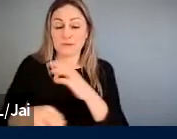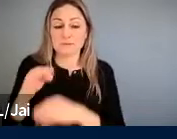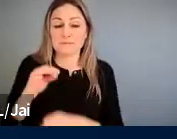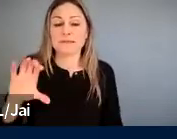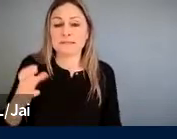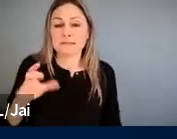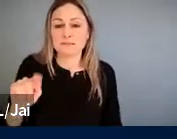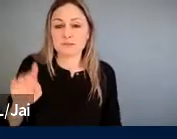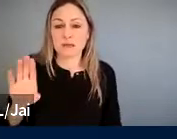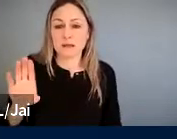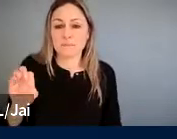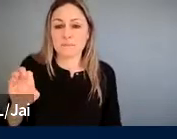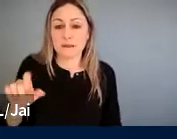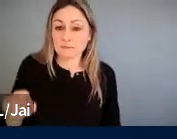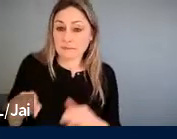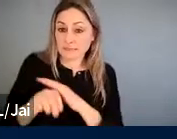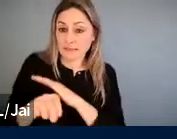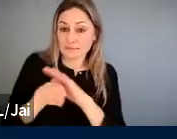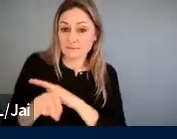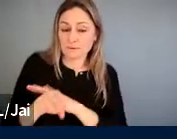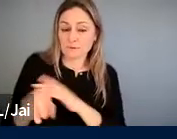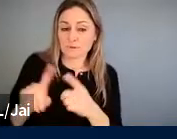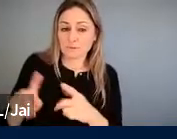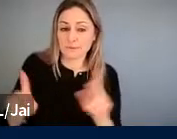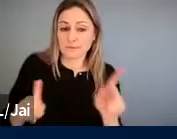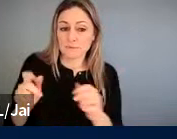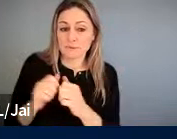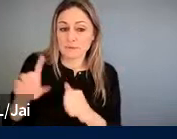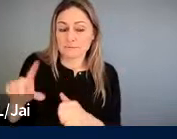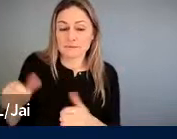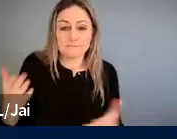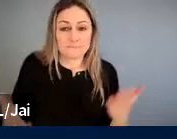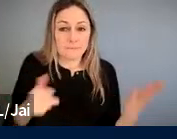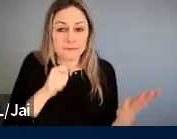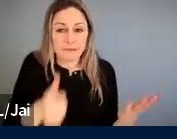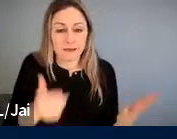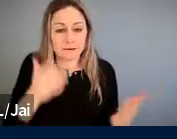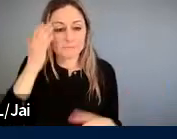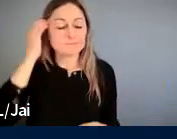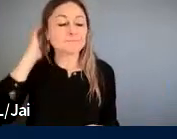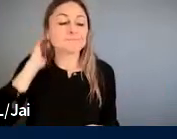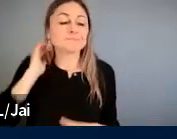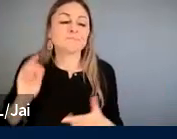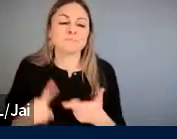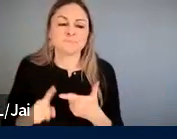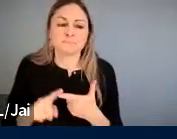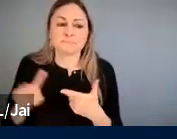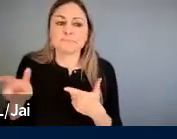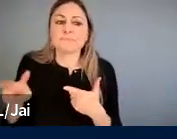be accessible to people who have disabilities. The second area that we learned where AI is being